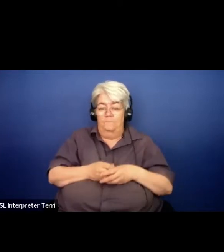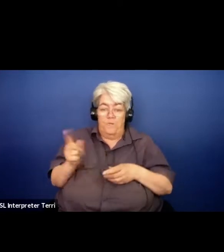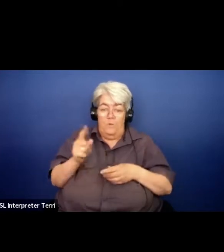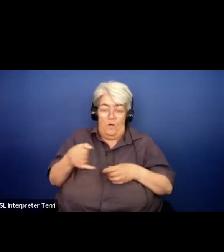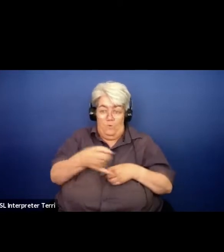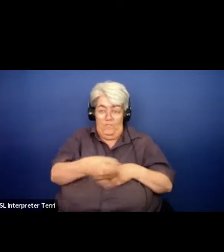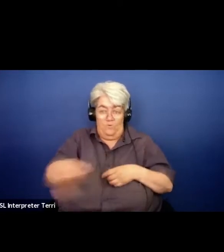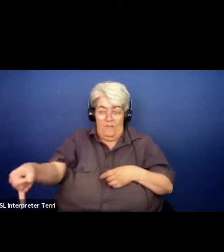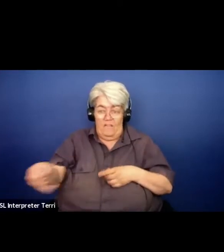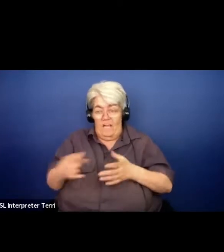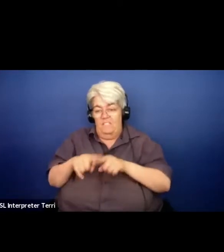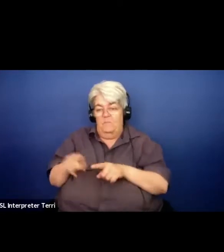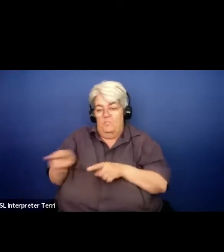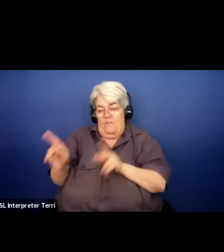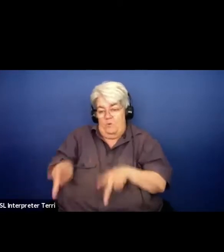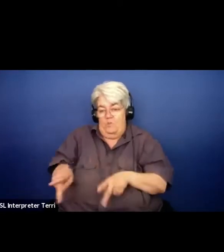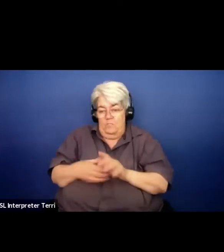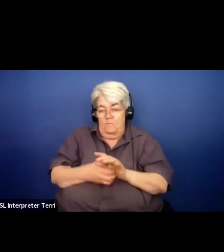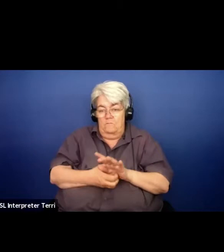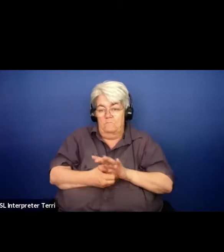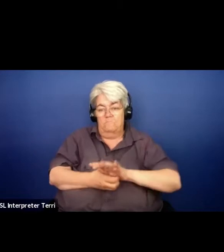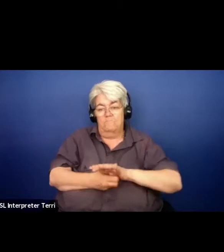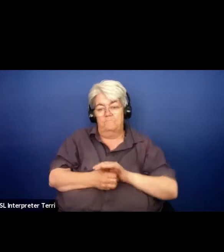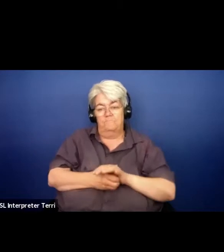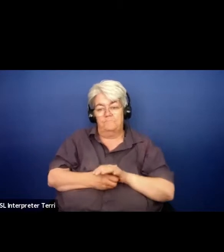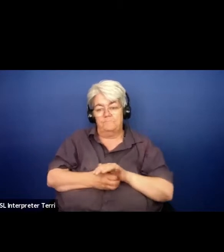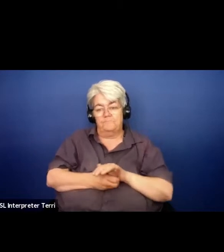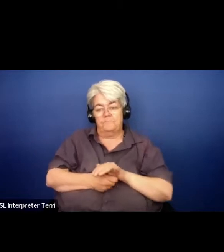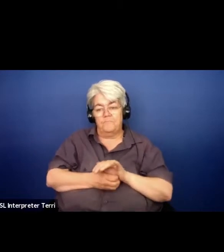on the individual and first we have